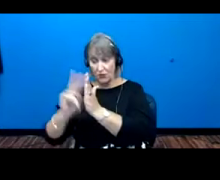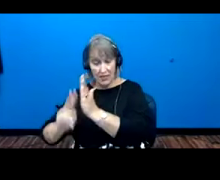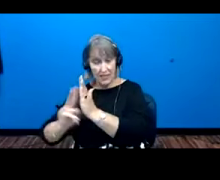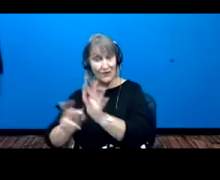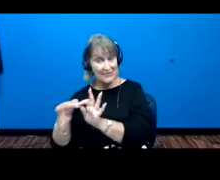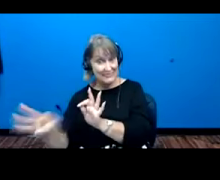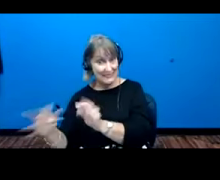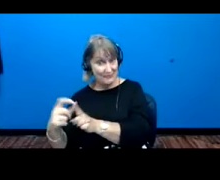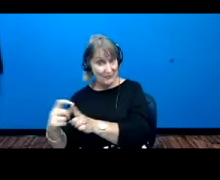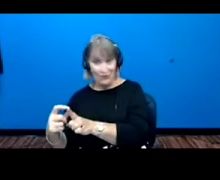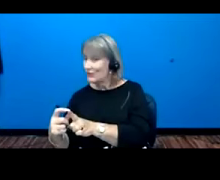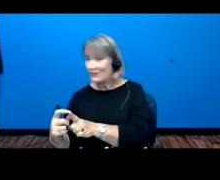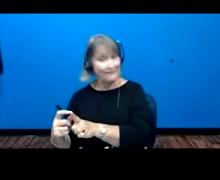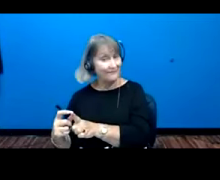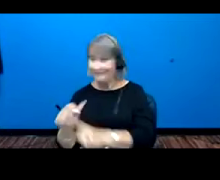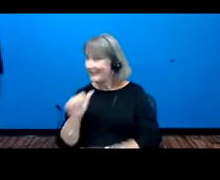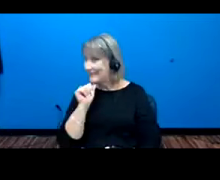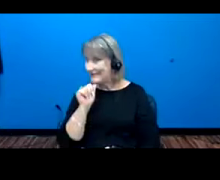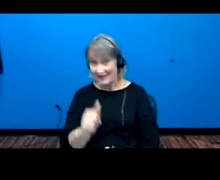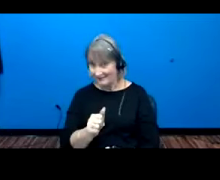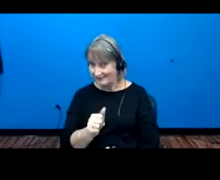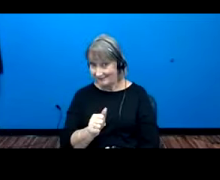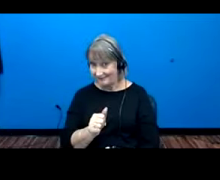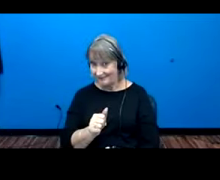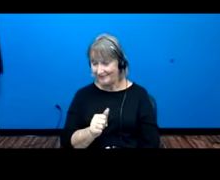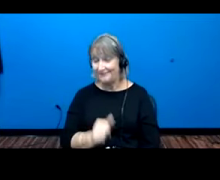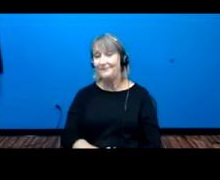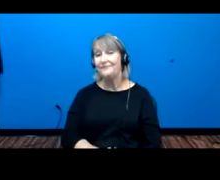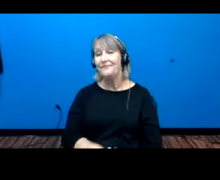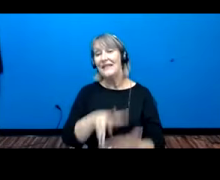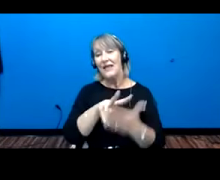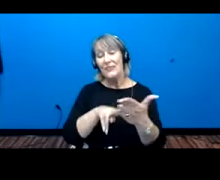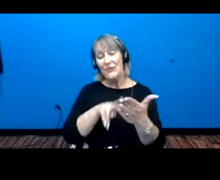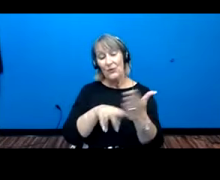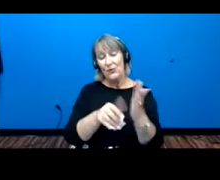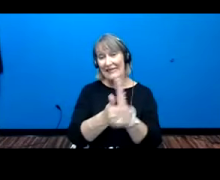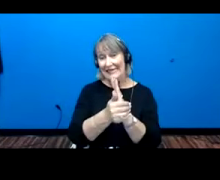and that's simply not true. The reading skills of students with intellectual disabilities